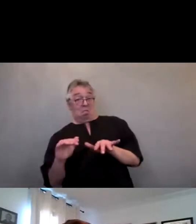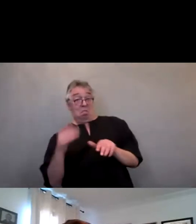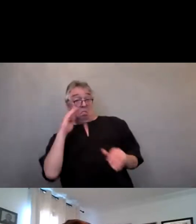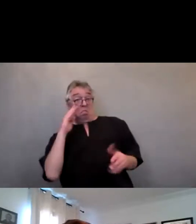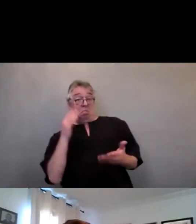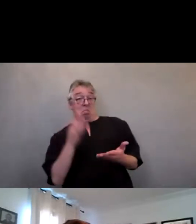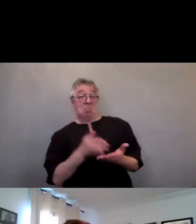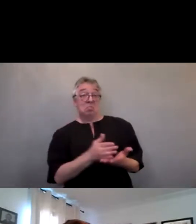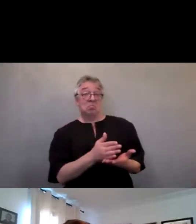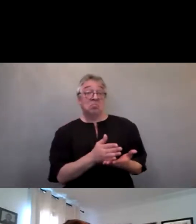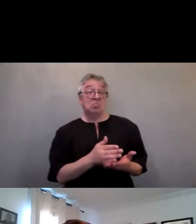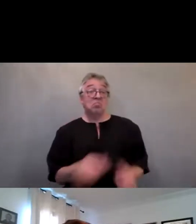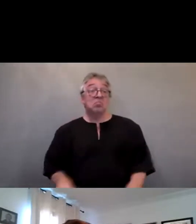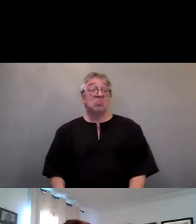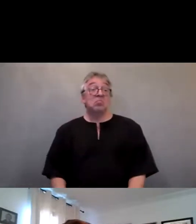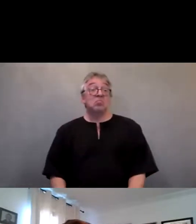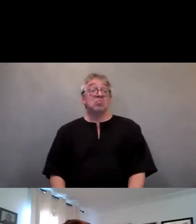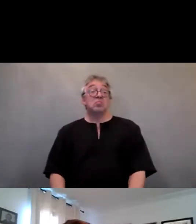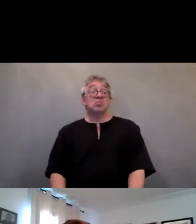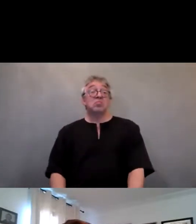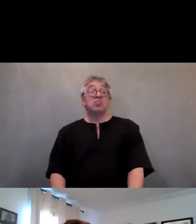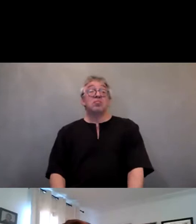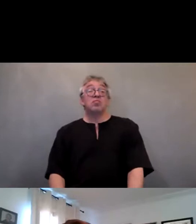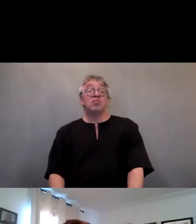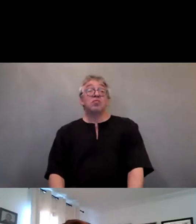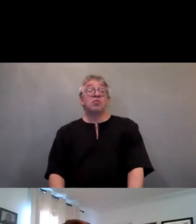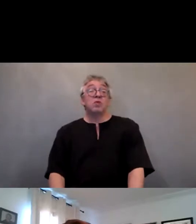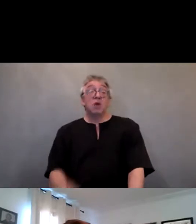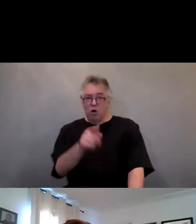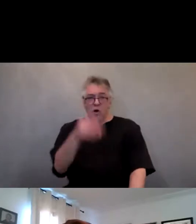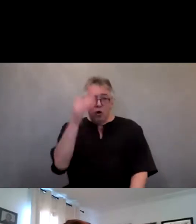doorbell). Still available to cochlear